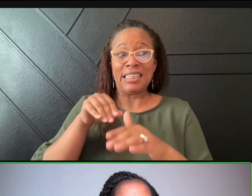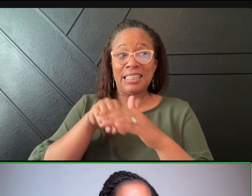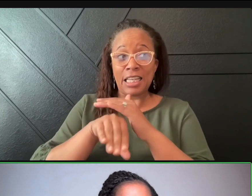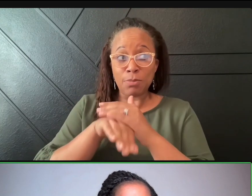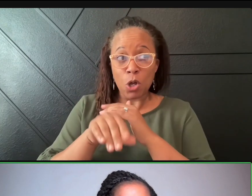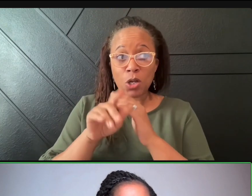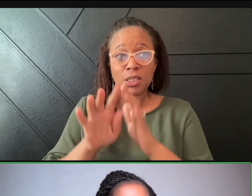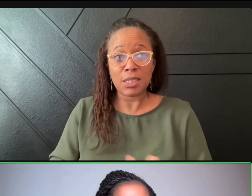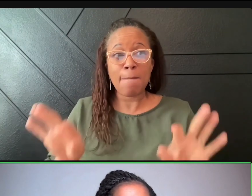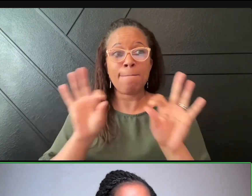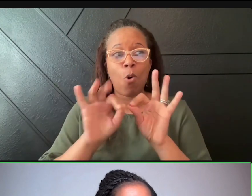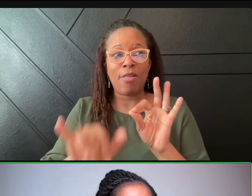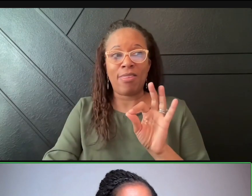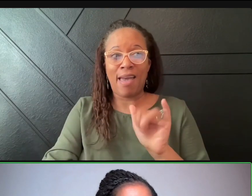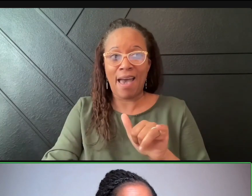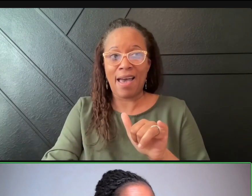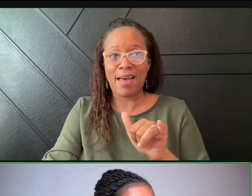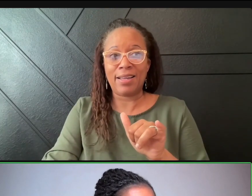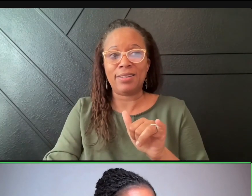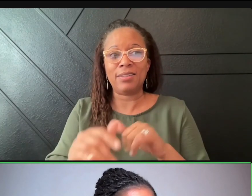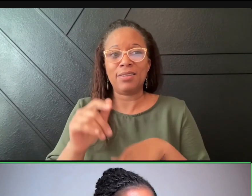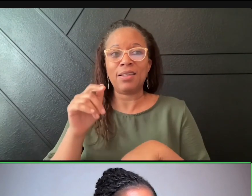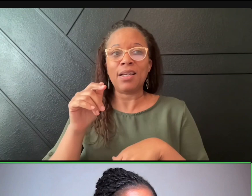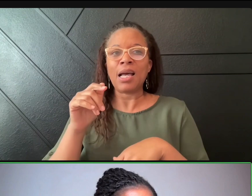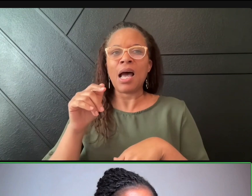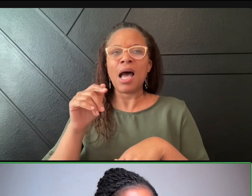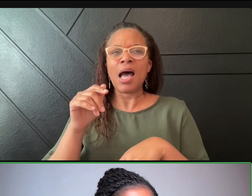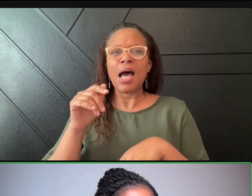Making sure that the internships themselves are accessible--